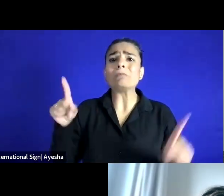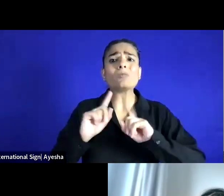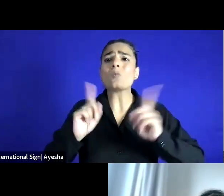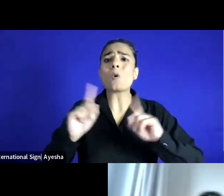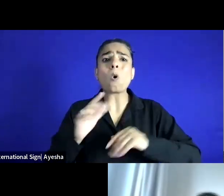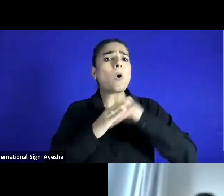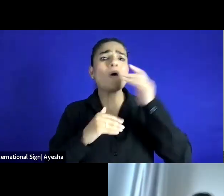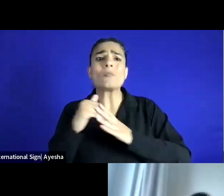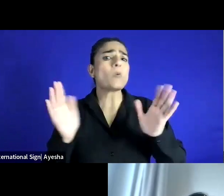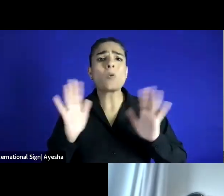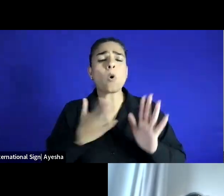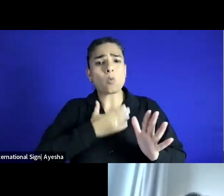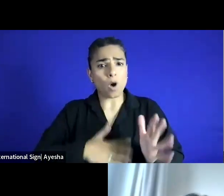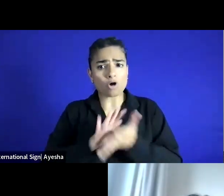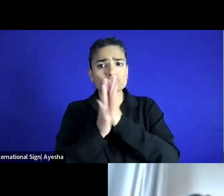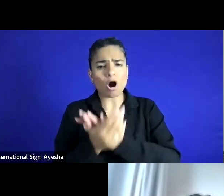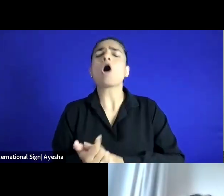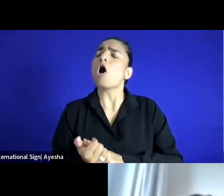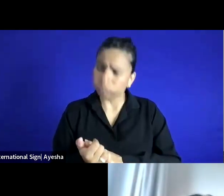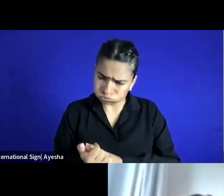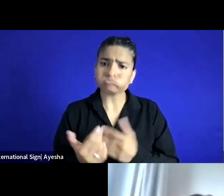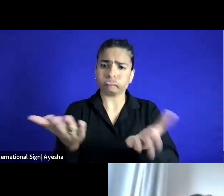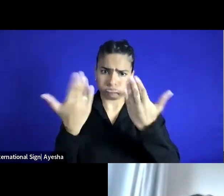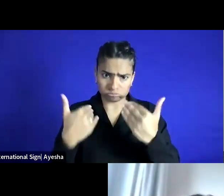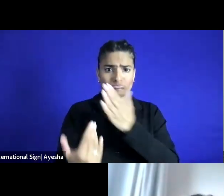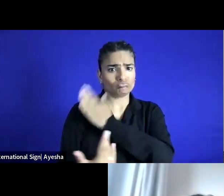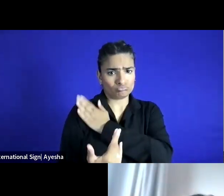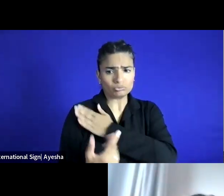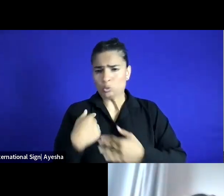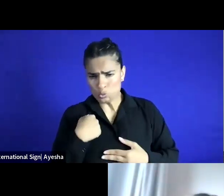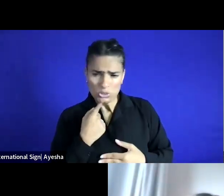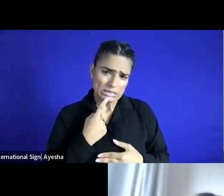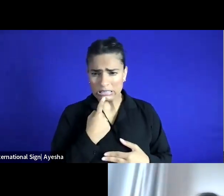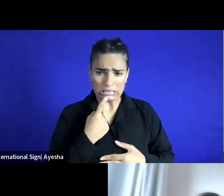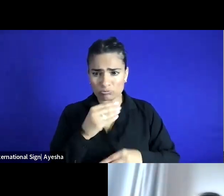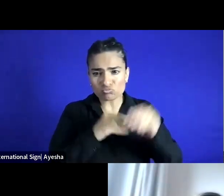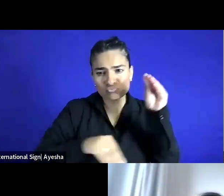try as far as humanly possible to, make that happen at the forum.